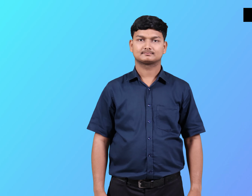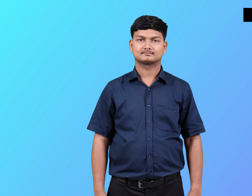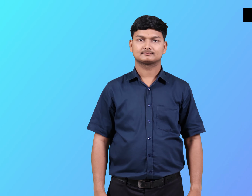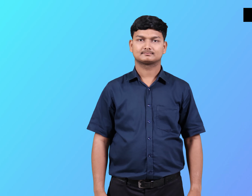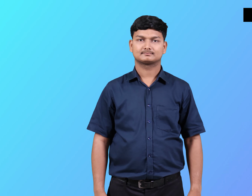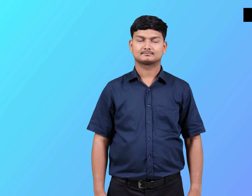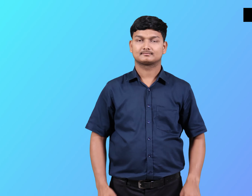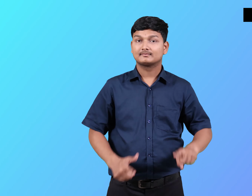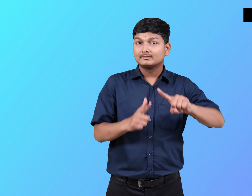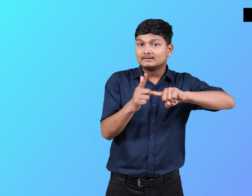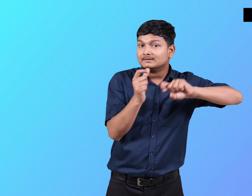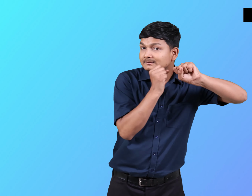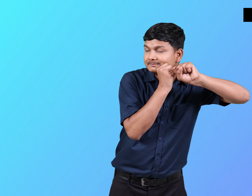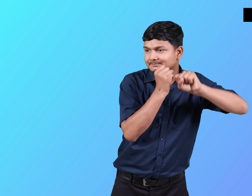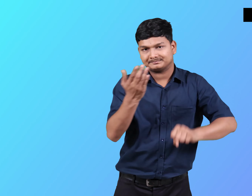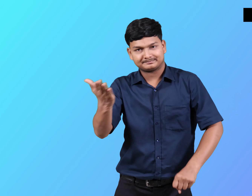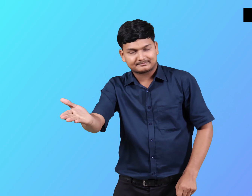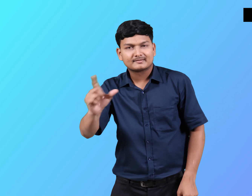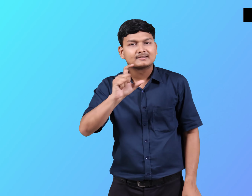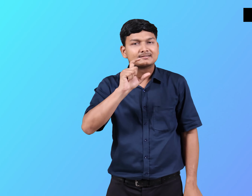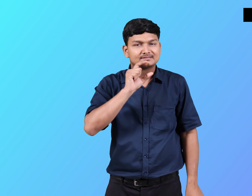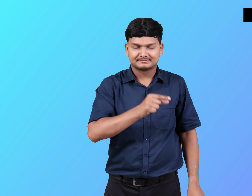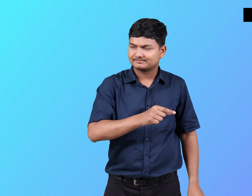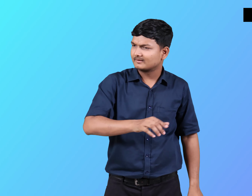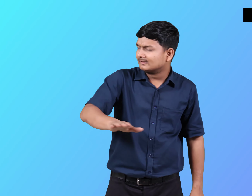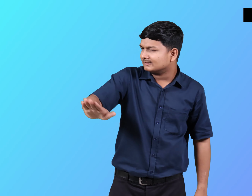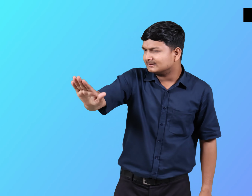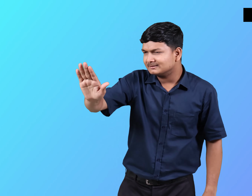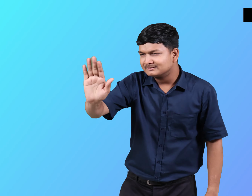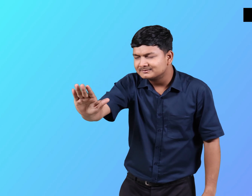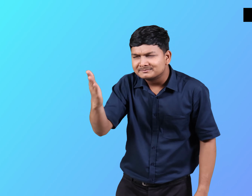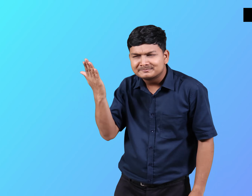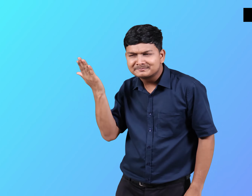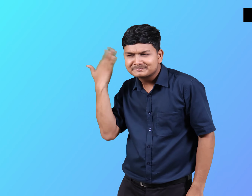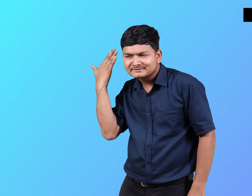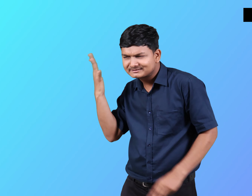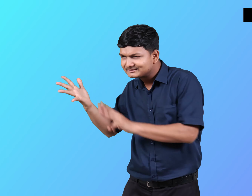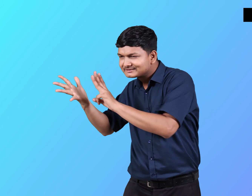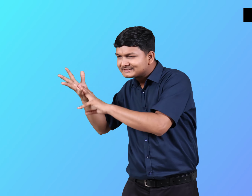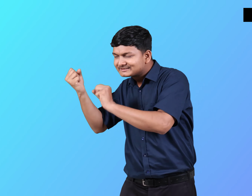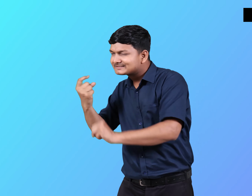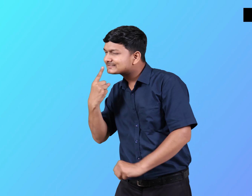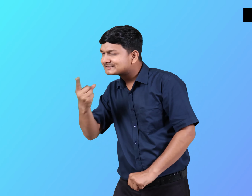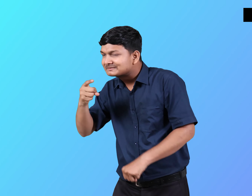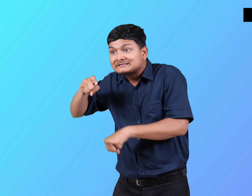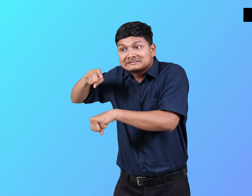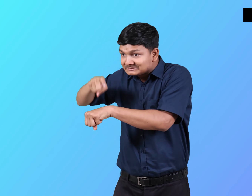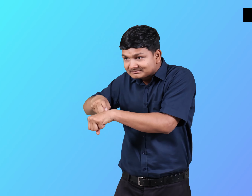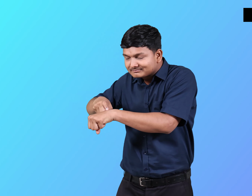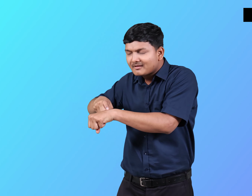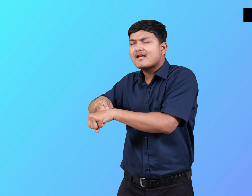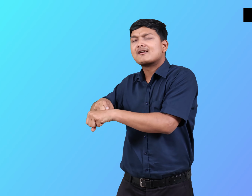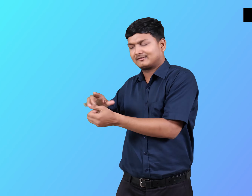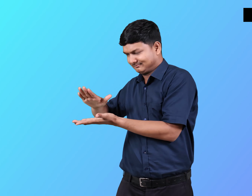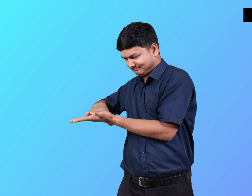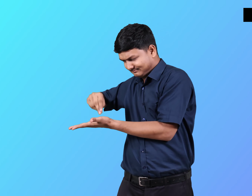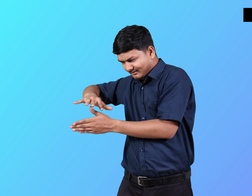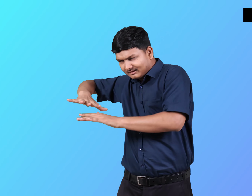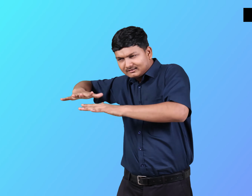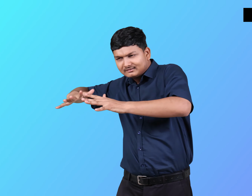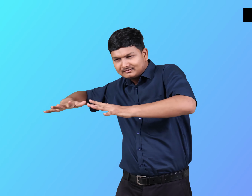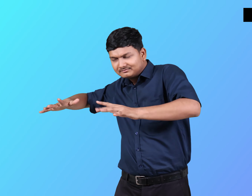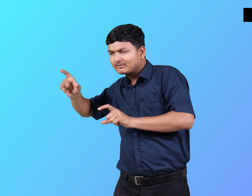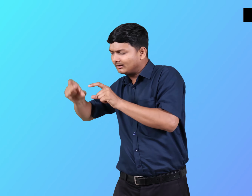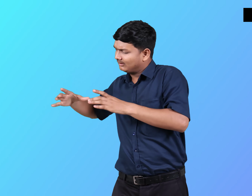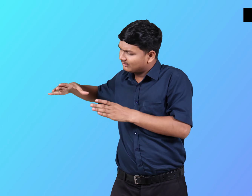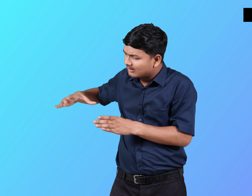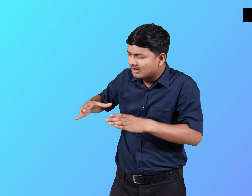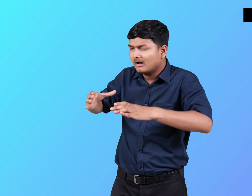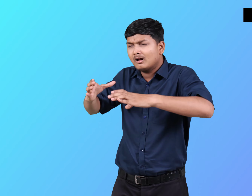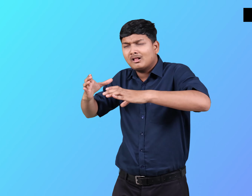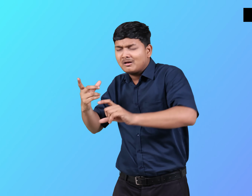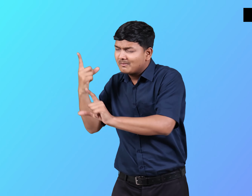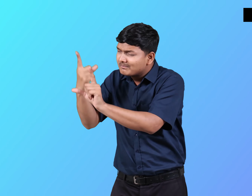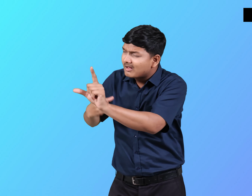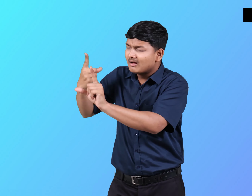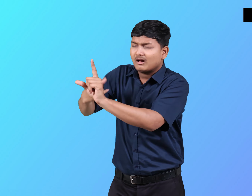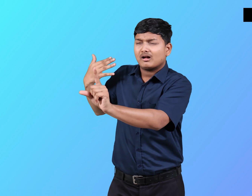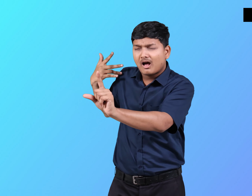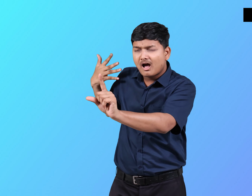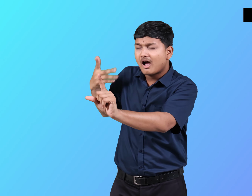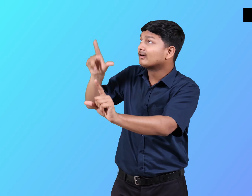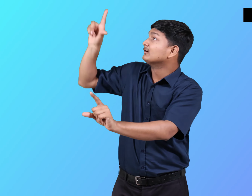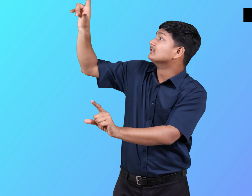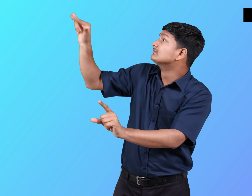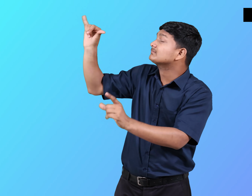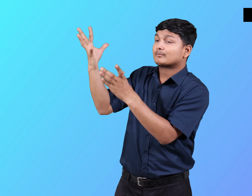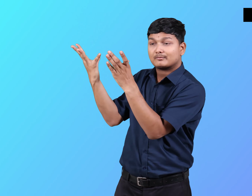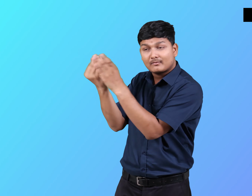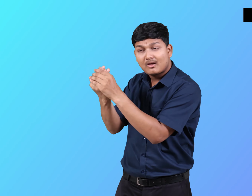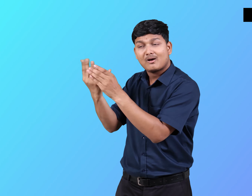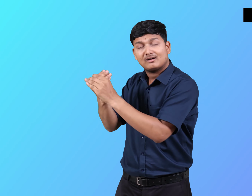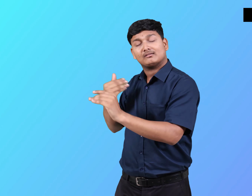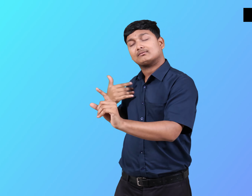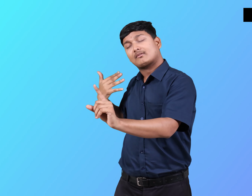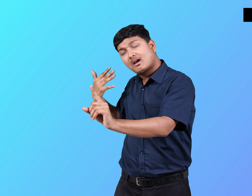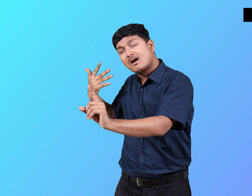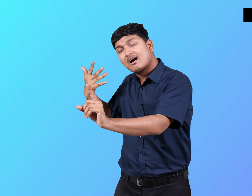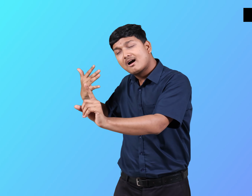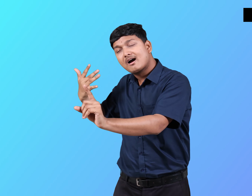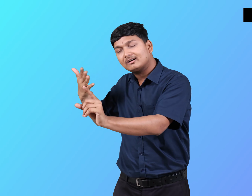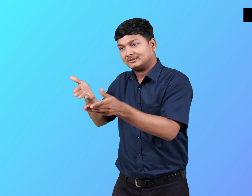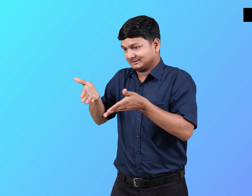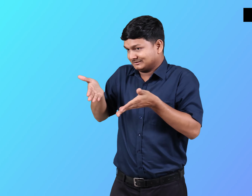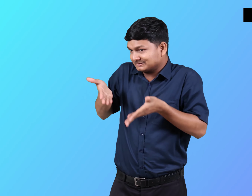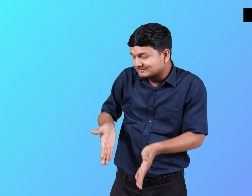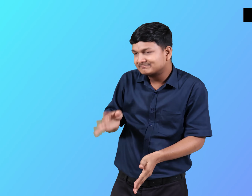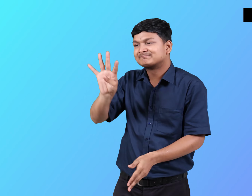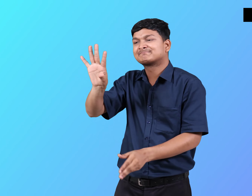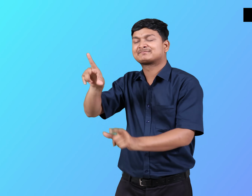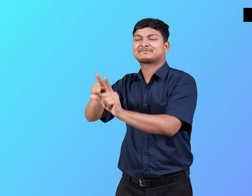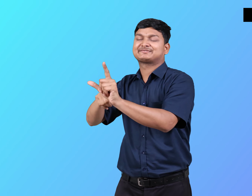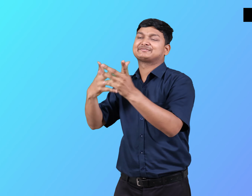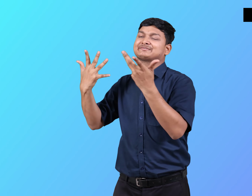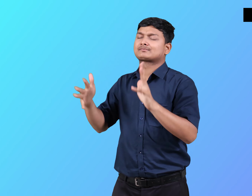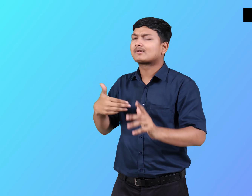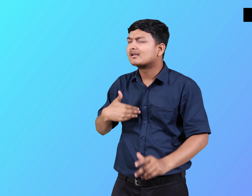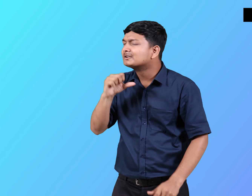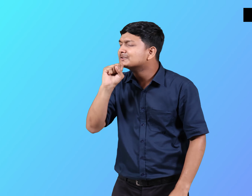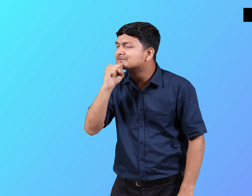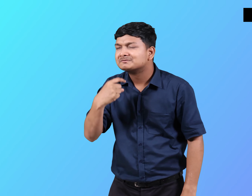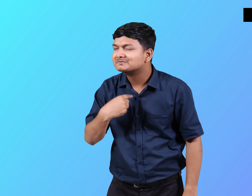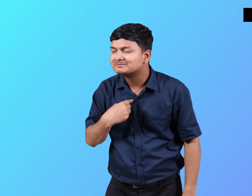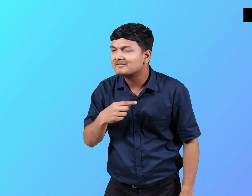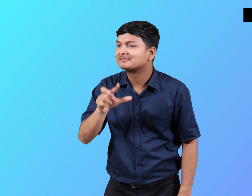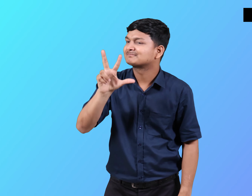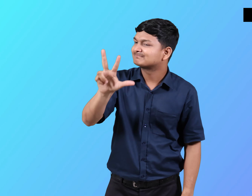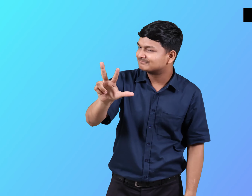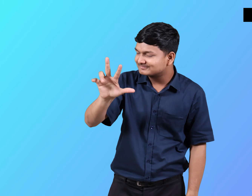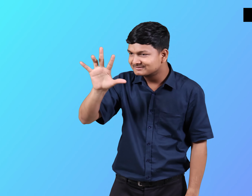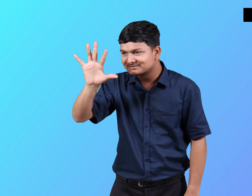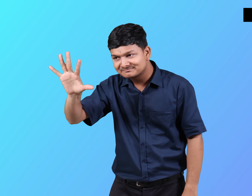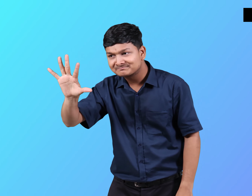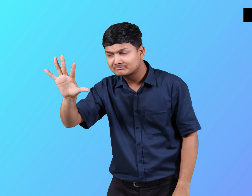“Now the LORD has kept me alive for 45 more years—as he said he would. During that time we all wandered in the desert. Now, here I am, 85 years old.